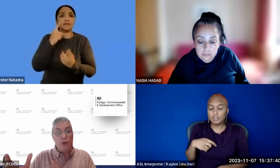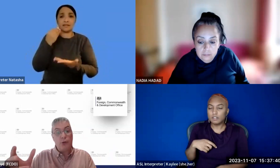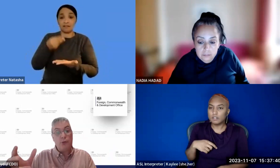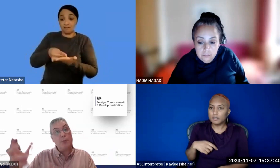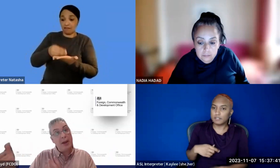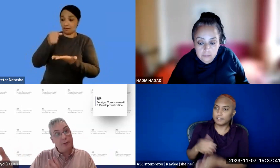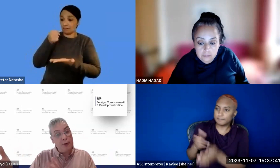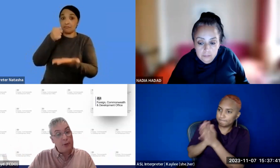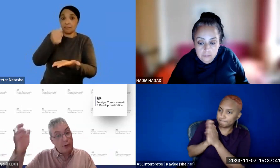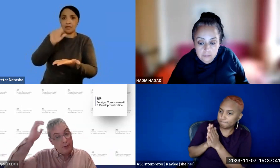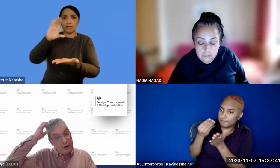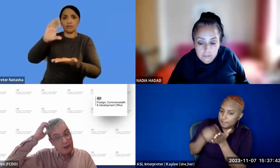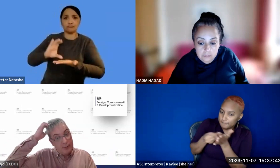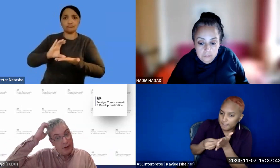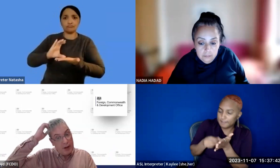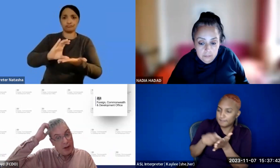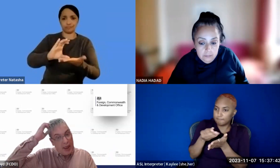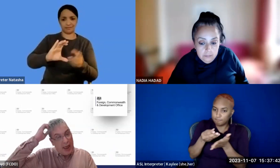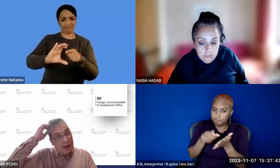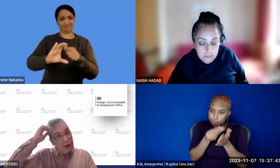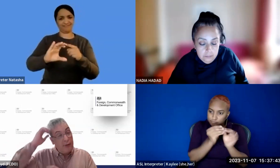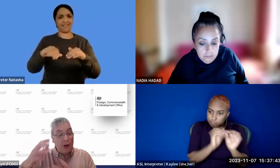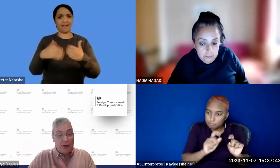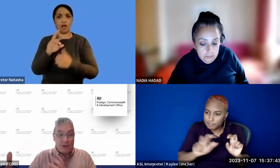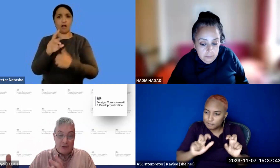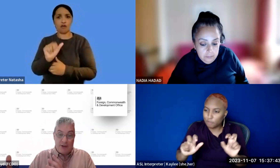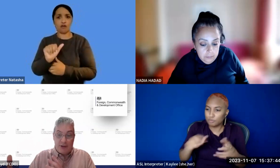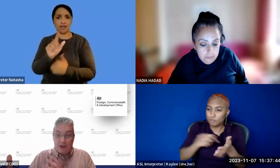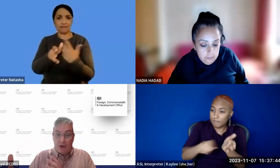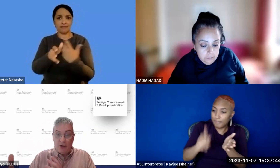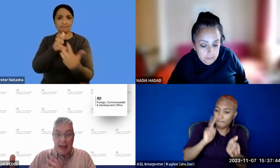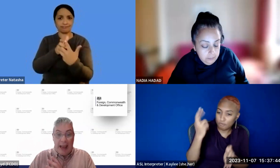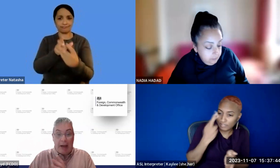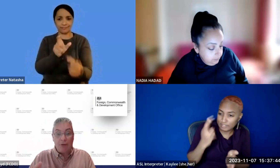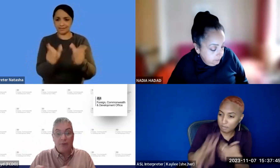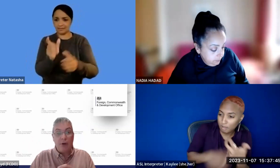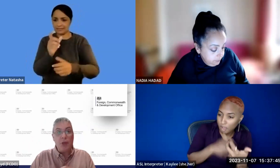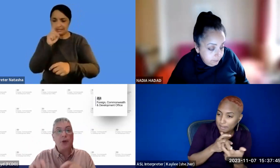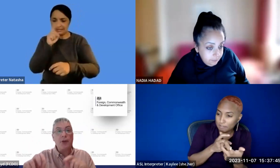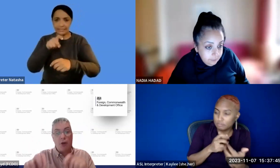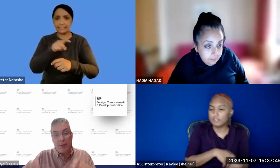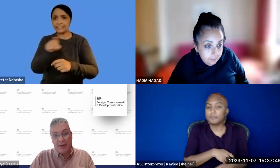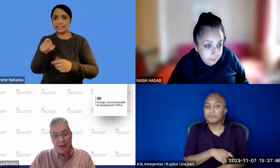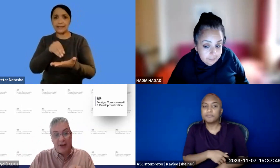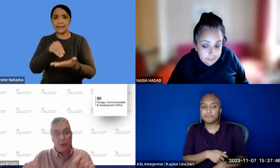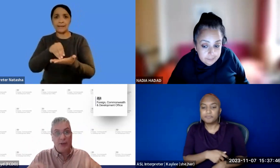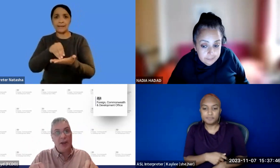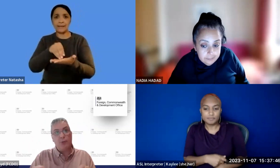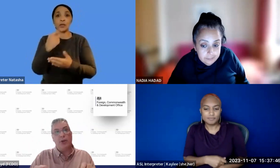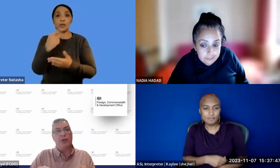to pay for reasonable accommodations, and advice on how to find the right OPDs to engage with.